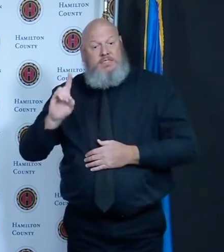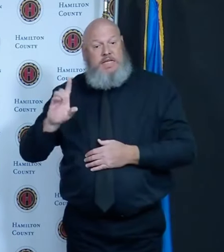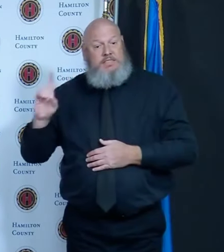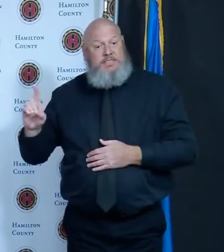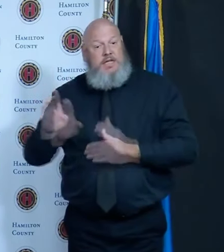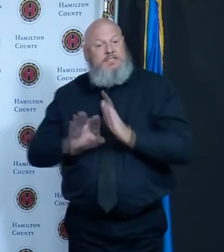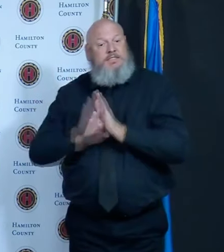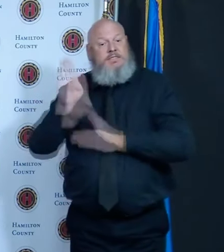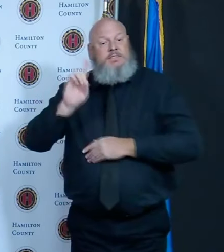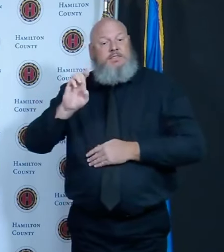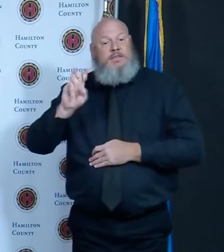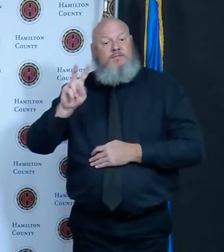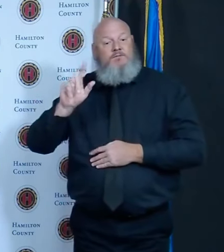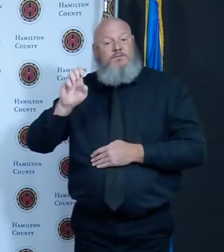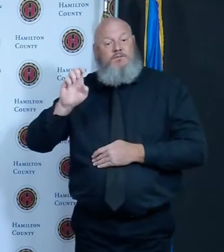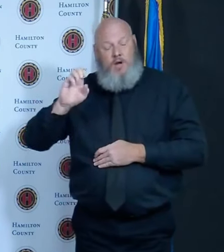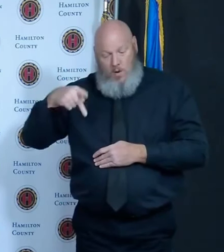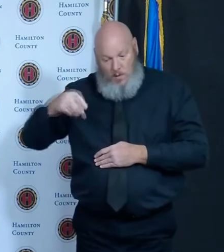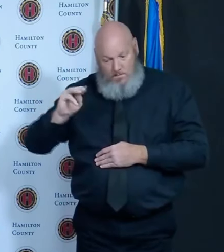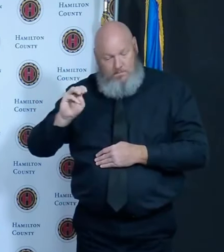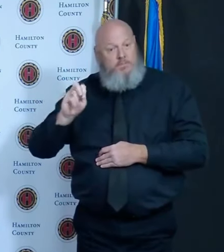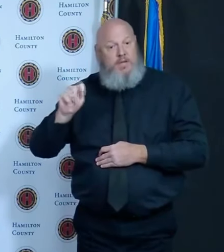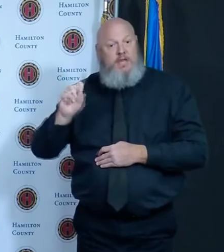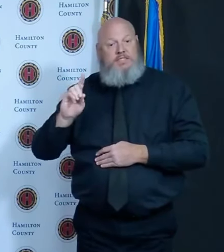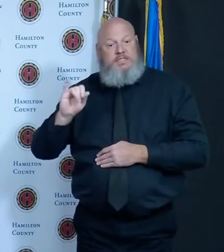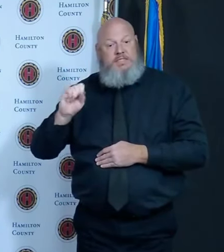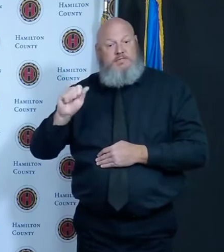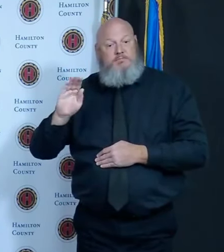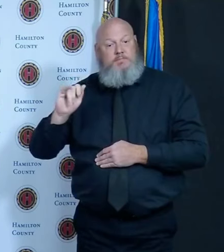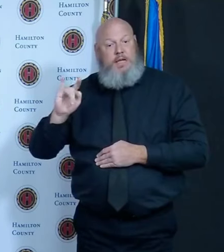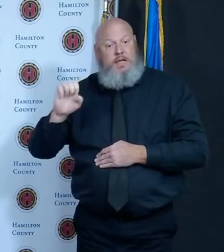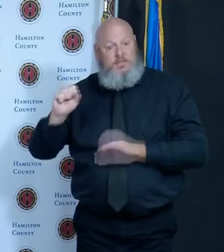they're the ones out in the field making sure kids are safe in our community the